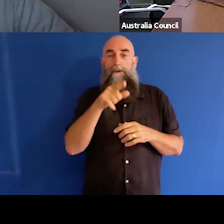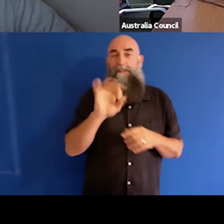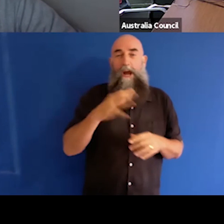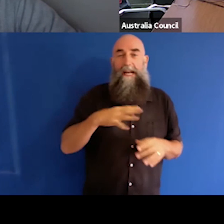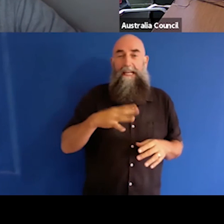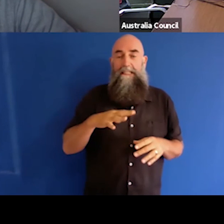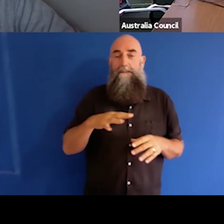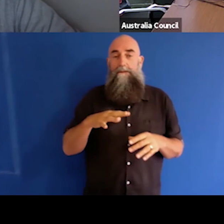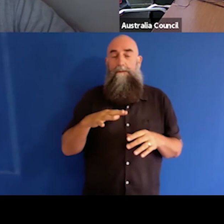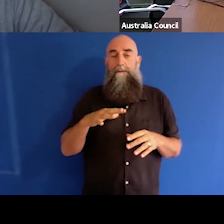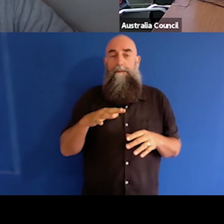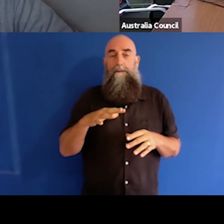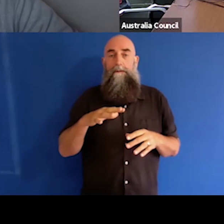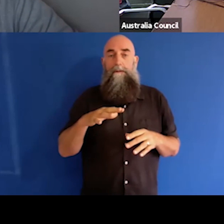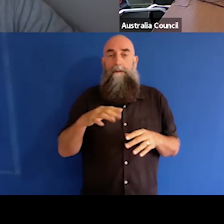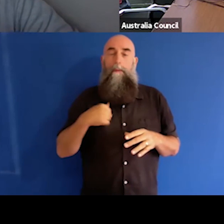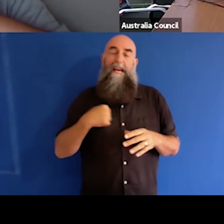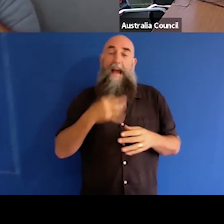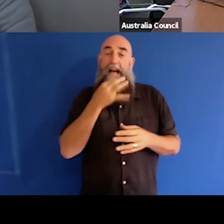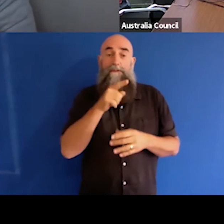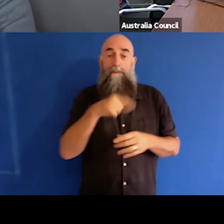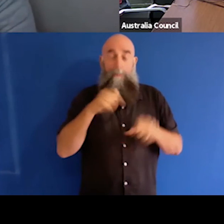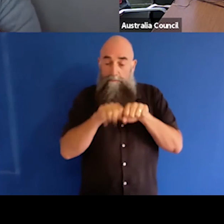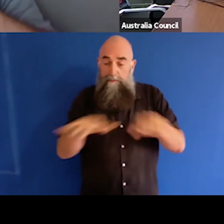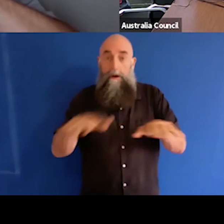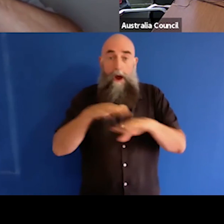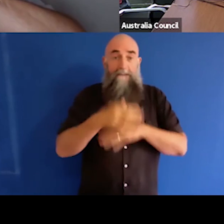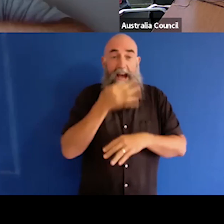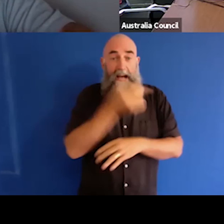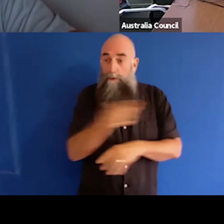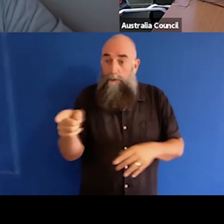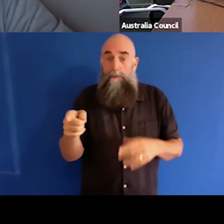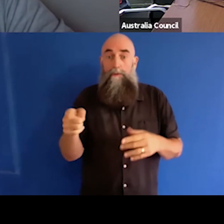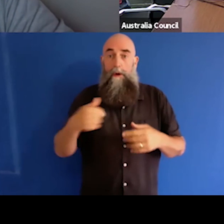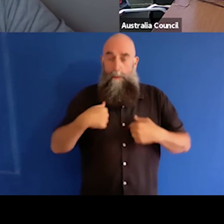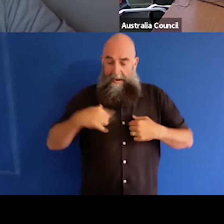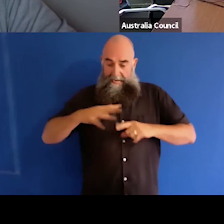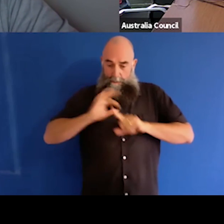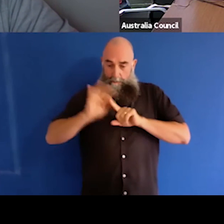it, but it's really good for us because we're constantly wanting to improve these sessions. Now,